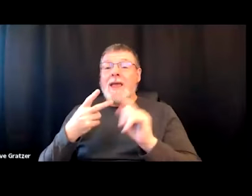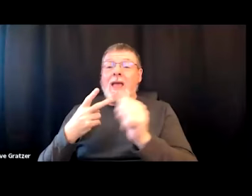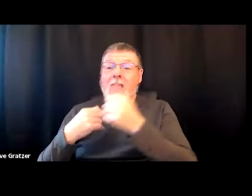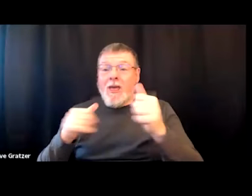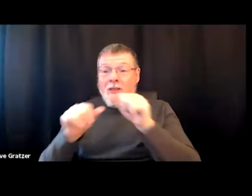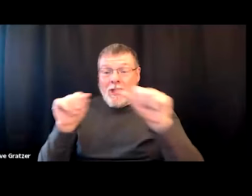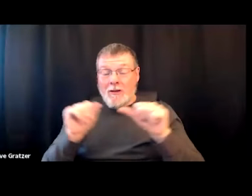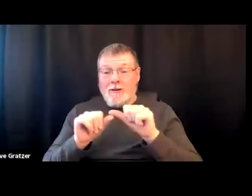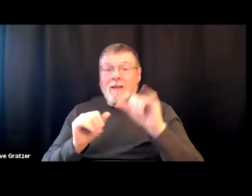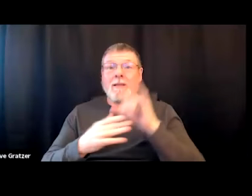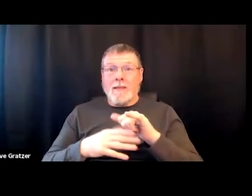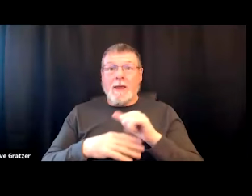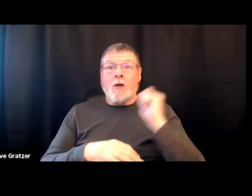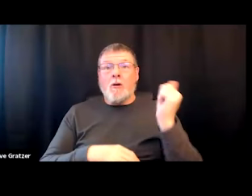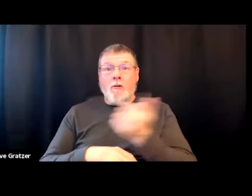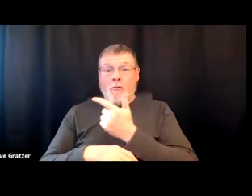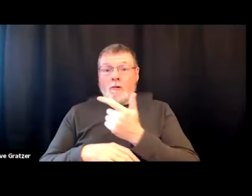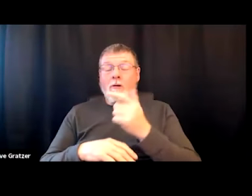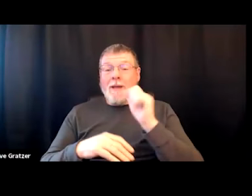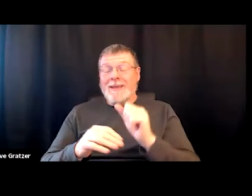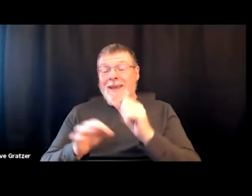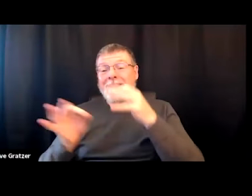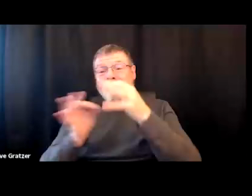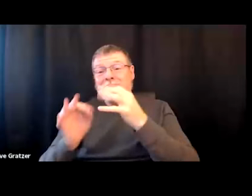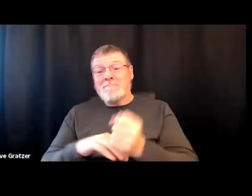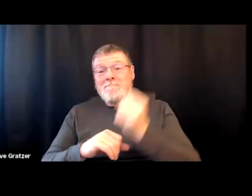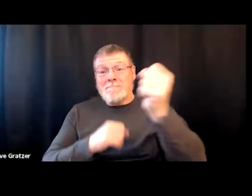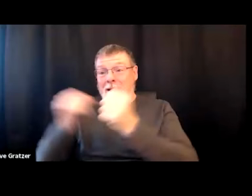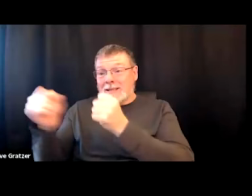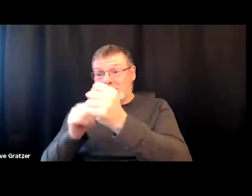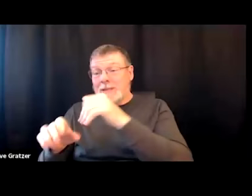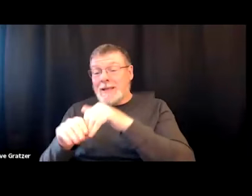that all can undermine placement in reentry services